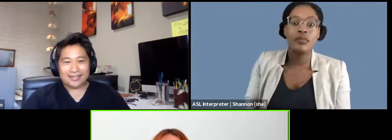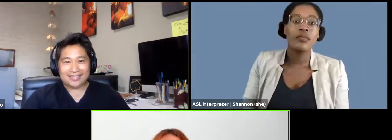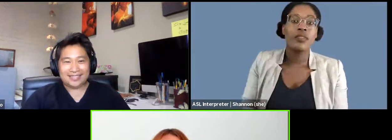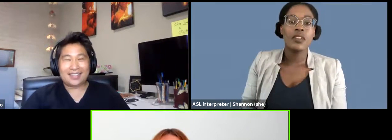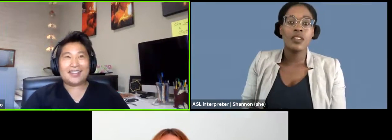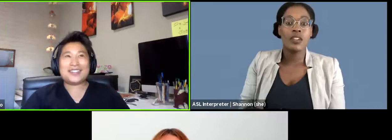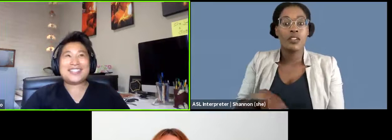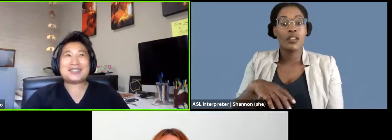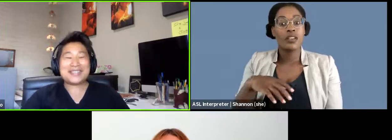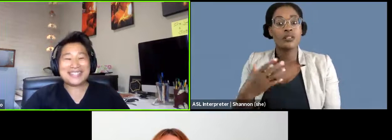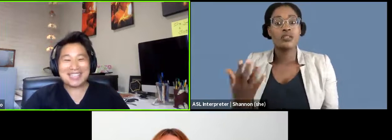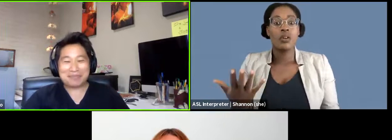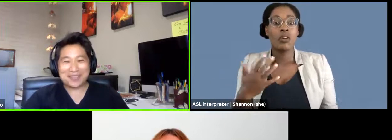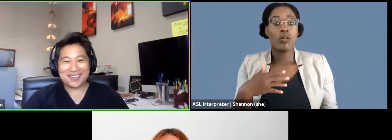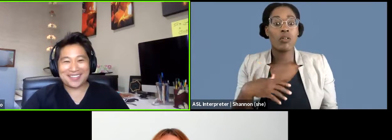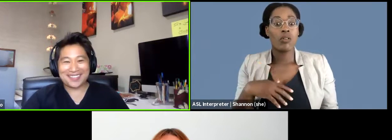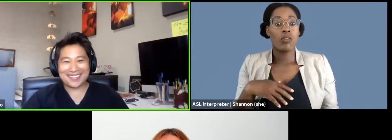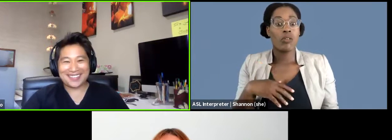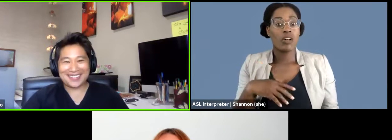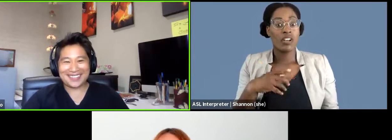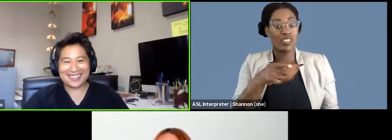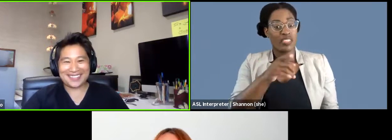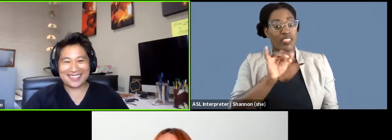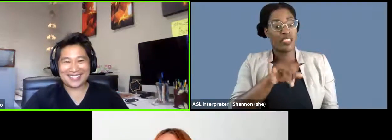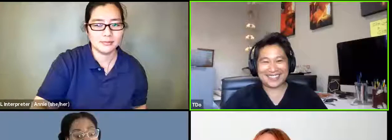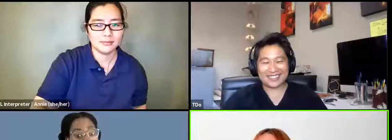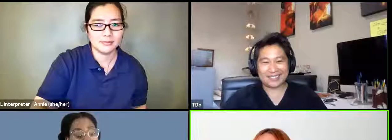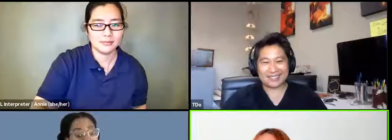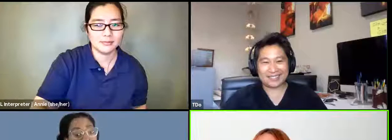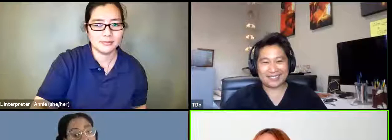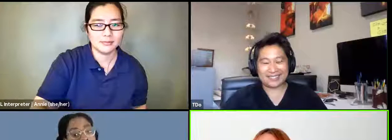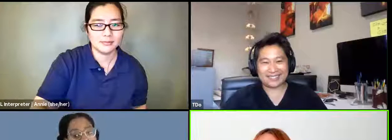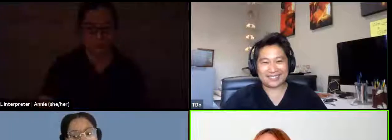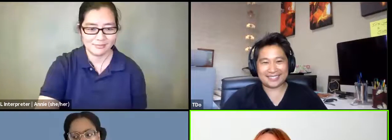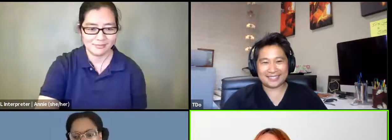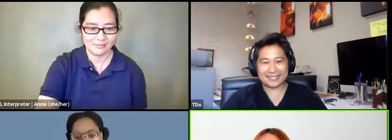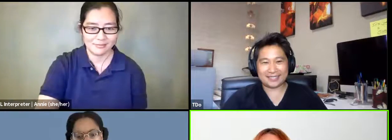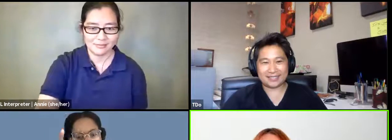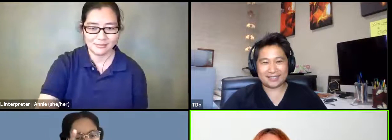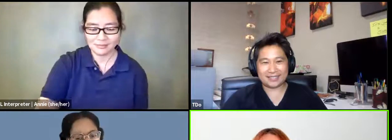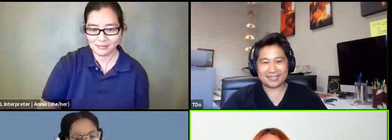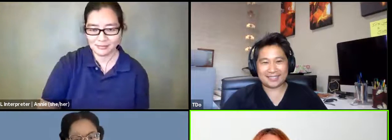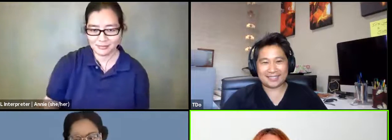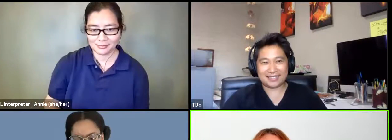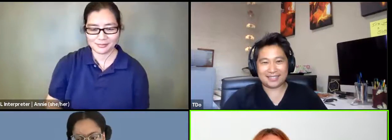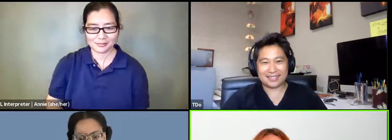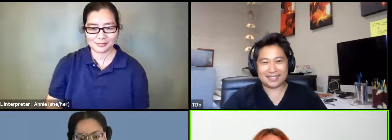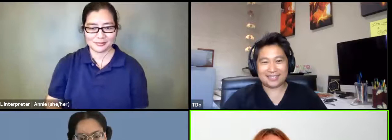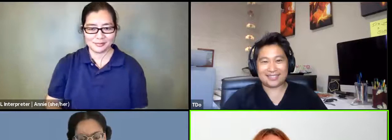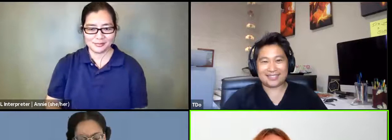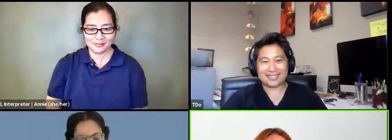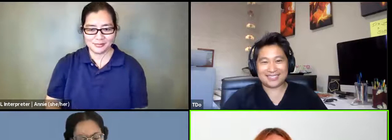TDo: Since mid-December. What have you been doing in your travels and what have you learned?